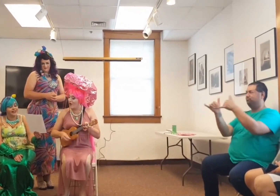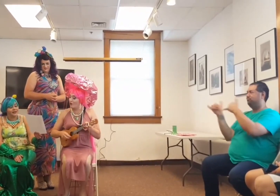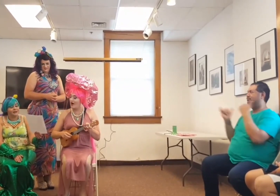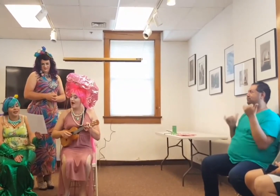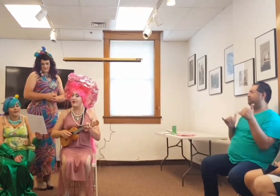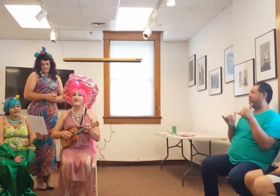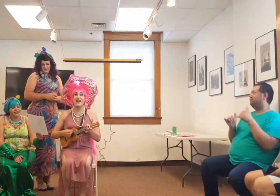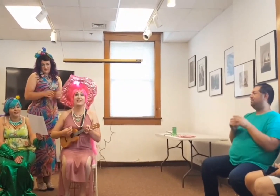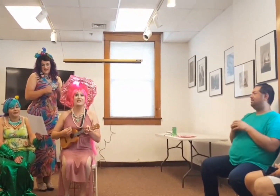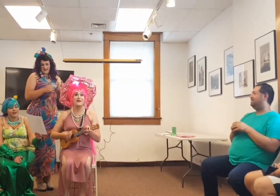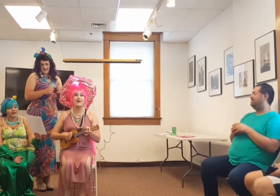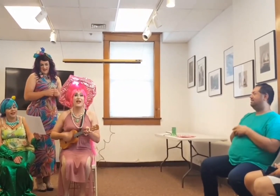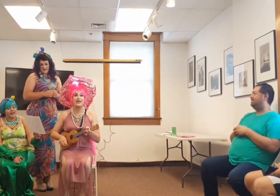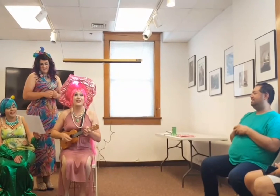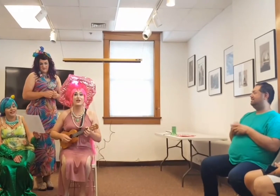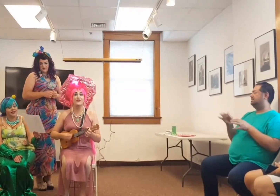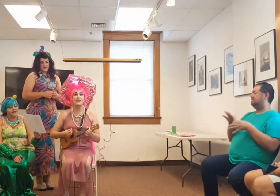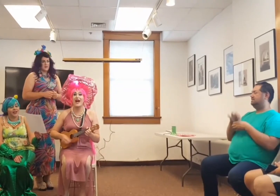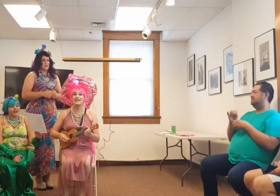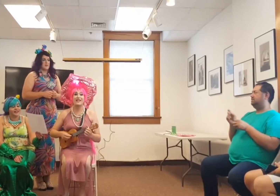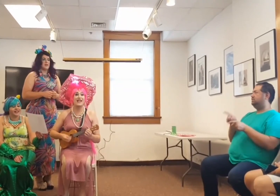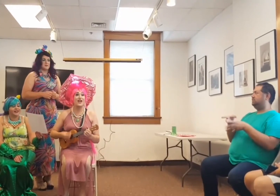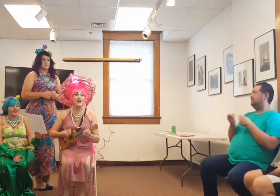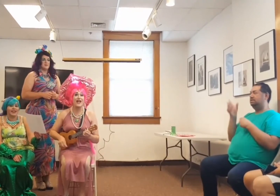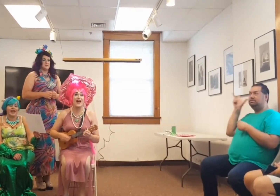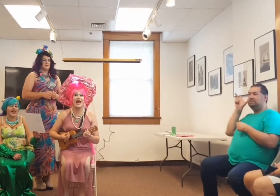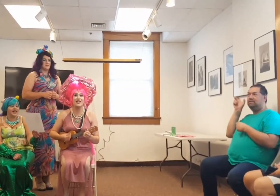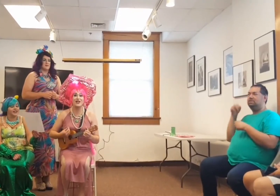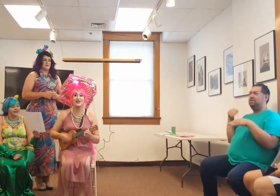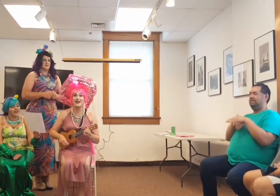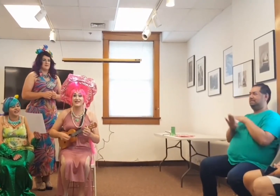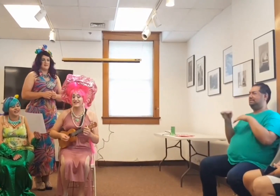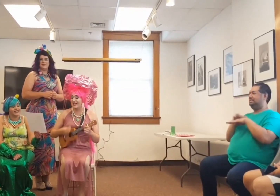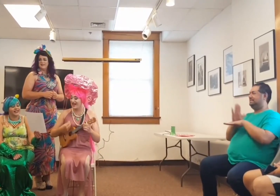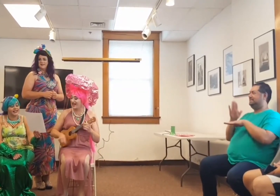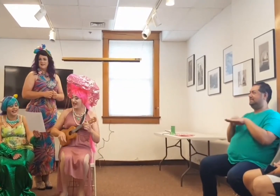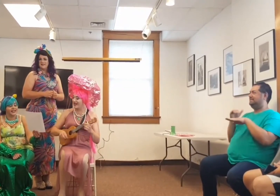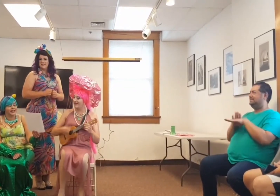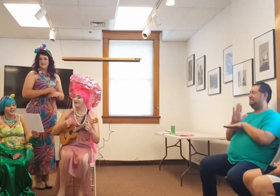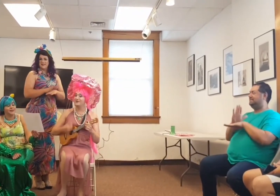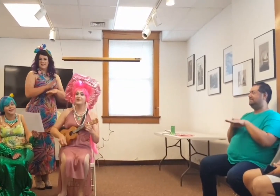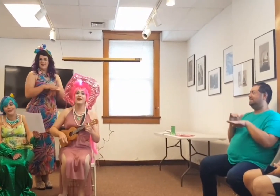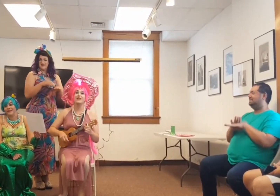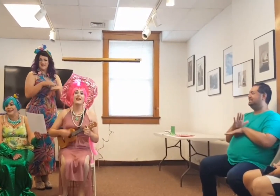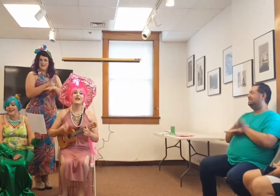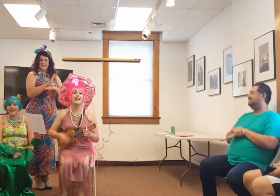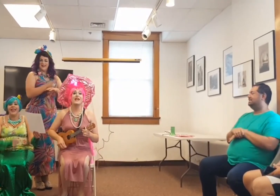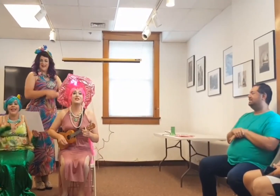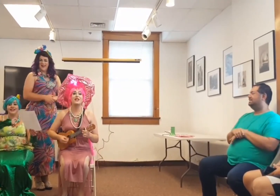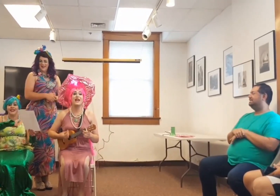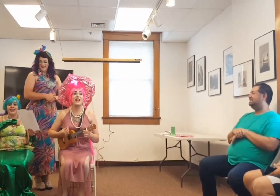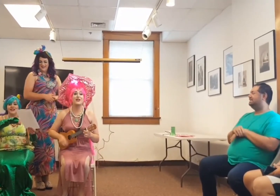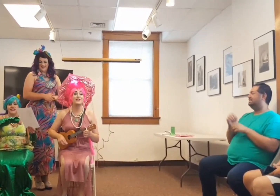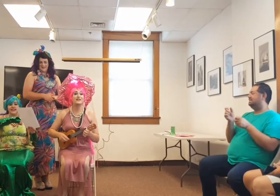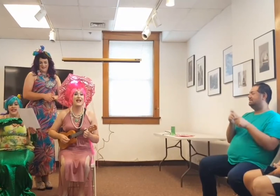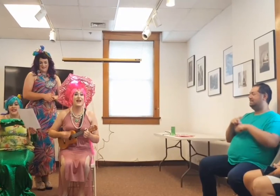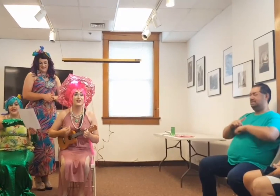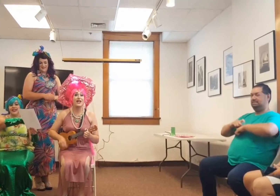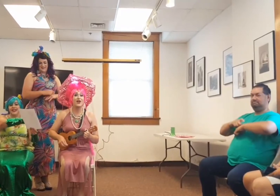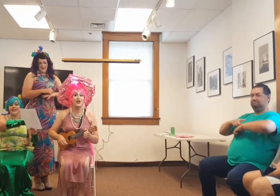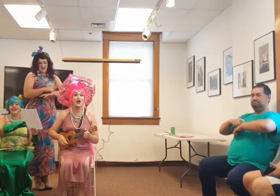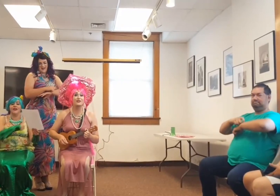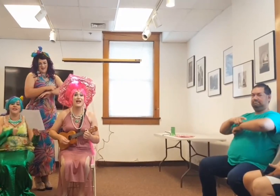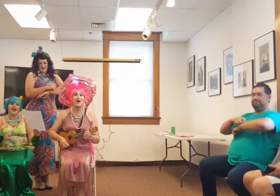We've got the spirit, you've got to hear it. Under the sea. Each little snail here knows how to